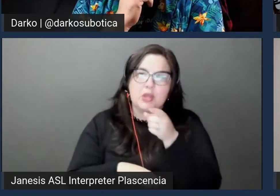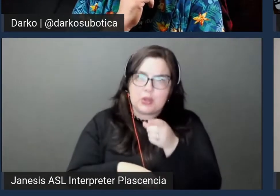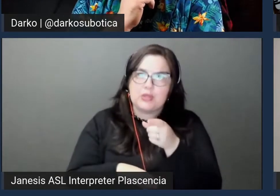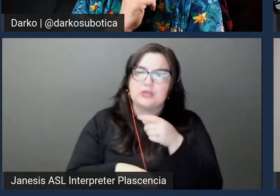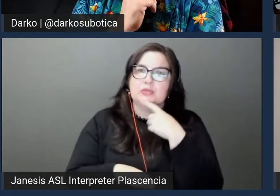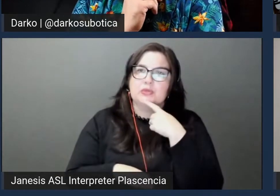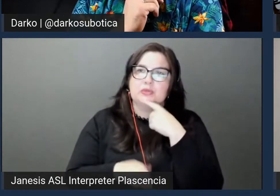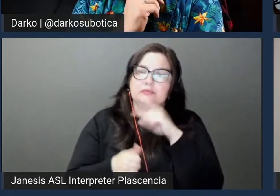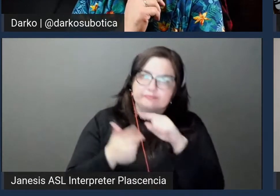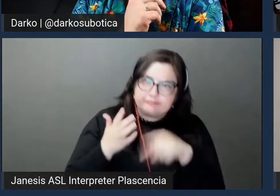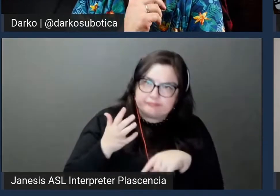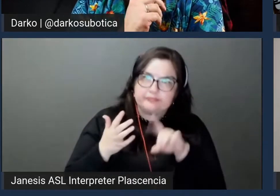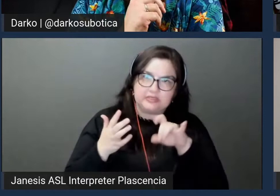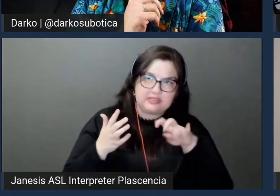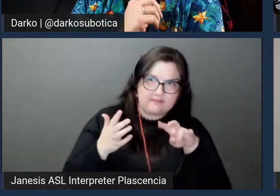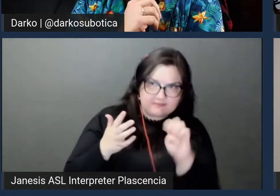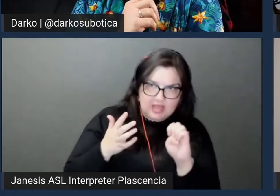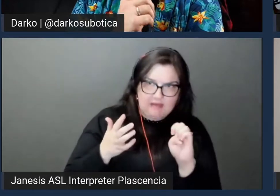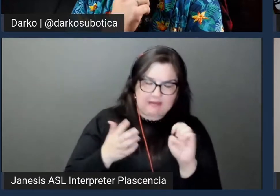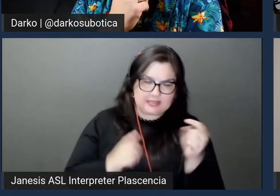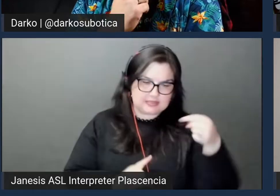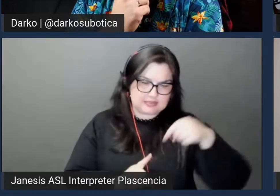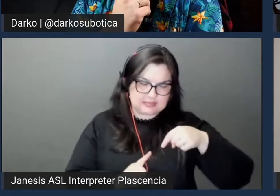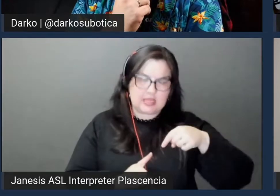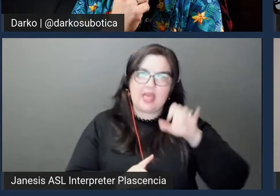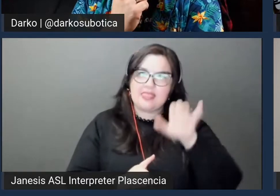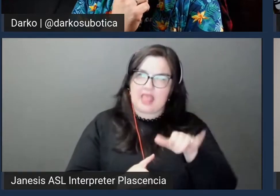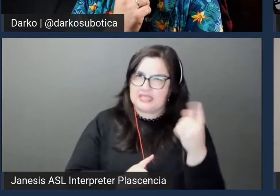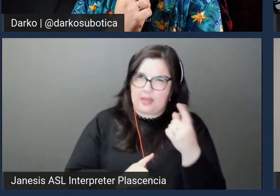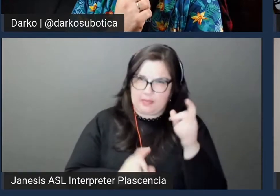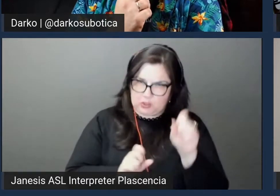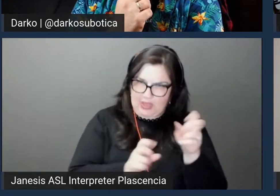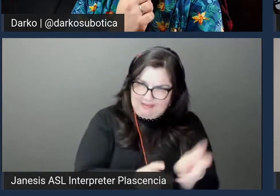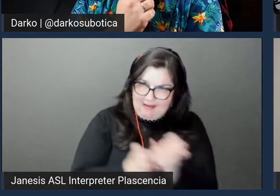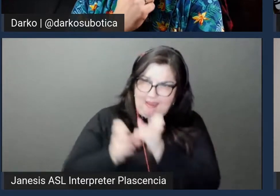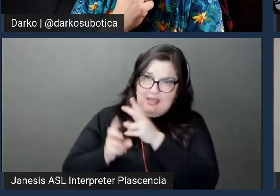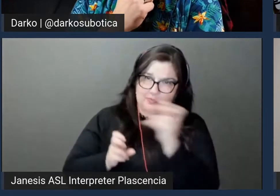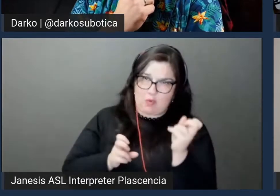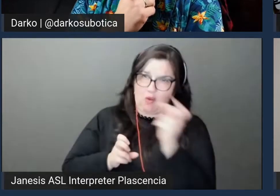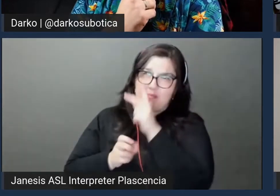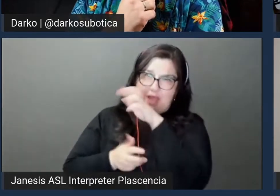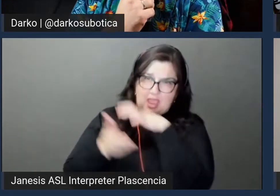that is something you could export back into the cloud and go through this whole closed loop system